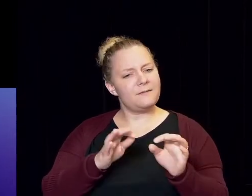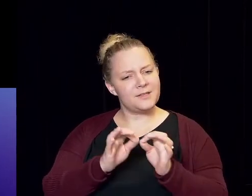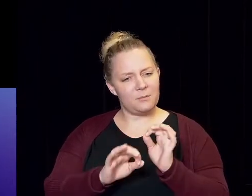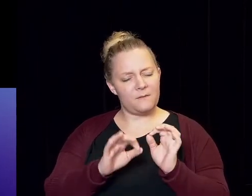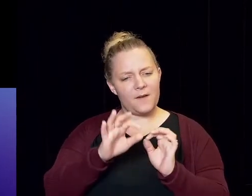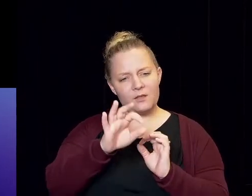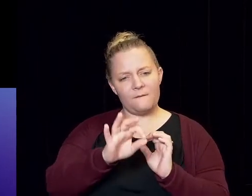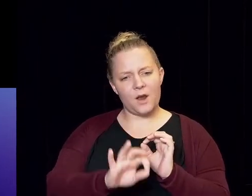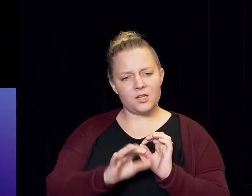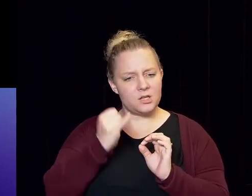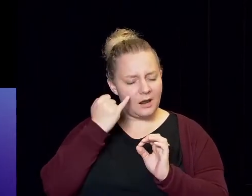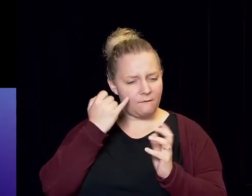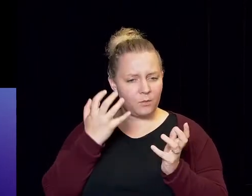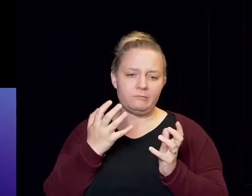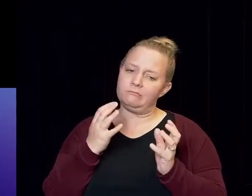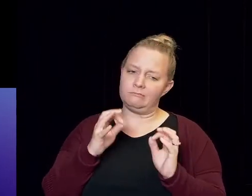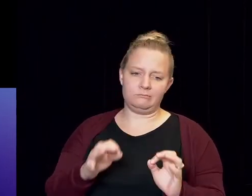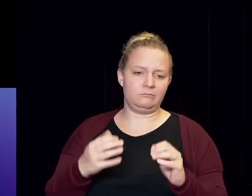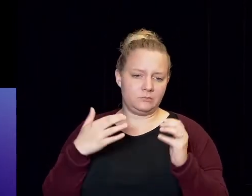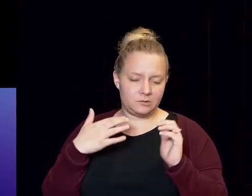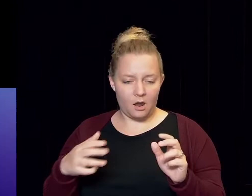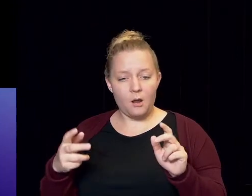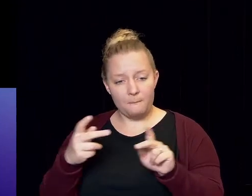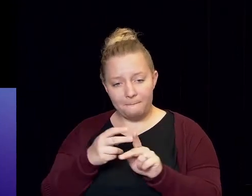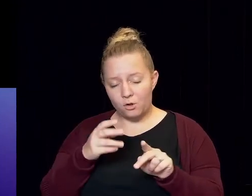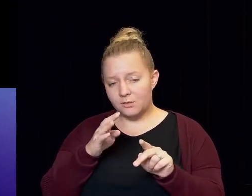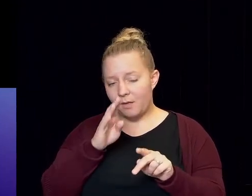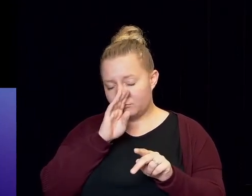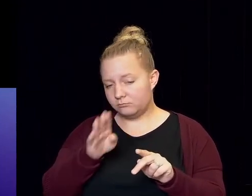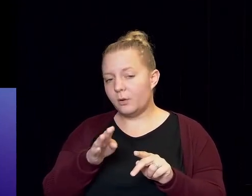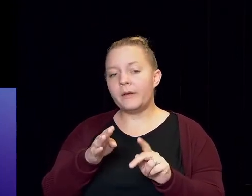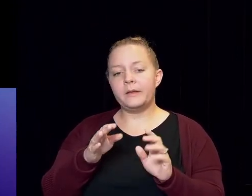if I wanted but I decided to go ahead and multiply across and then simplify at the end.